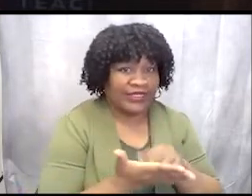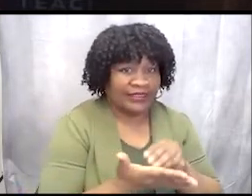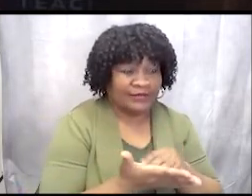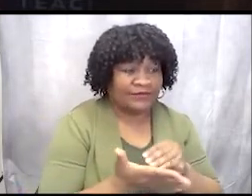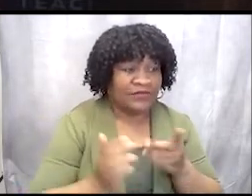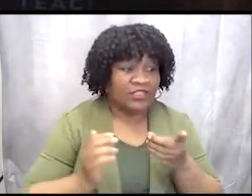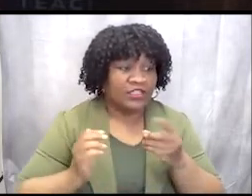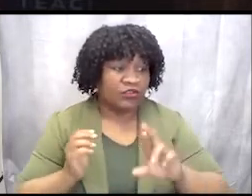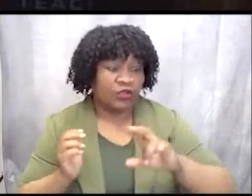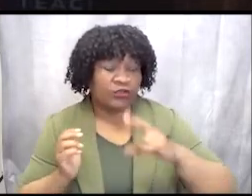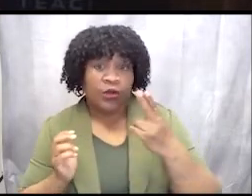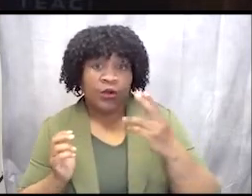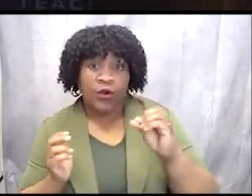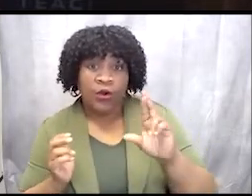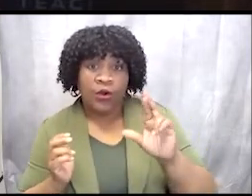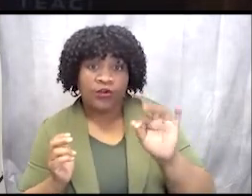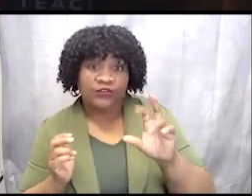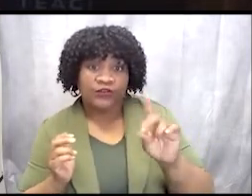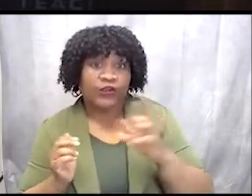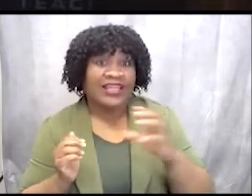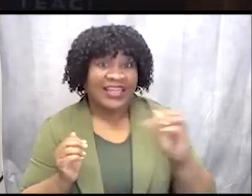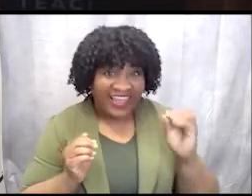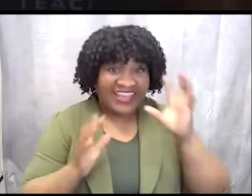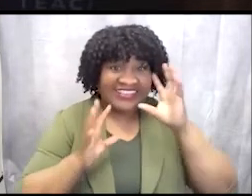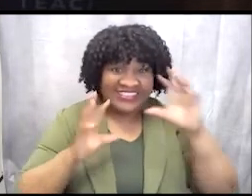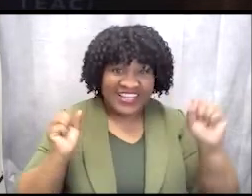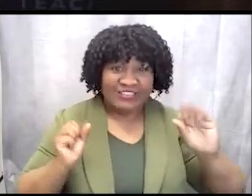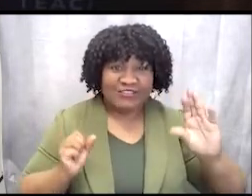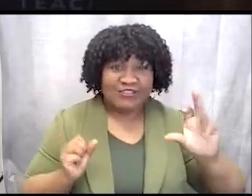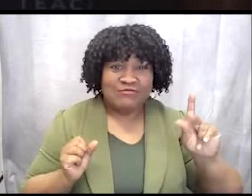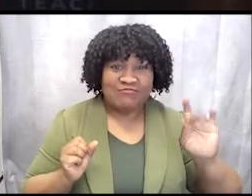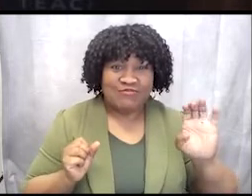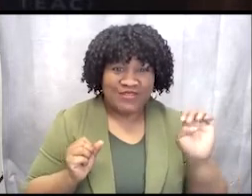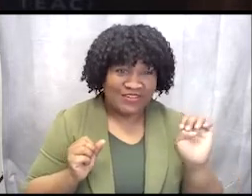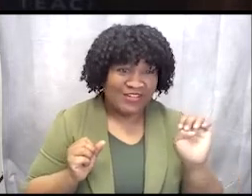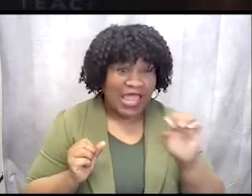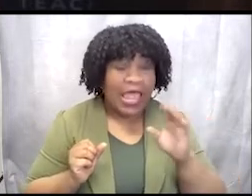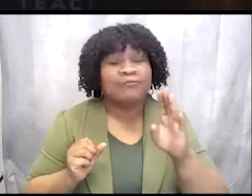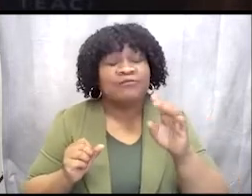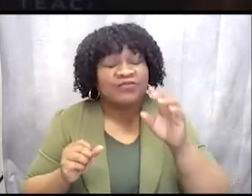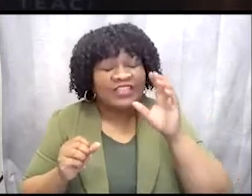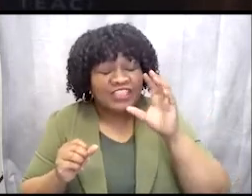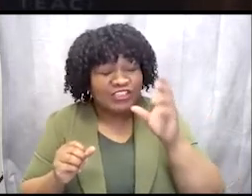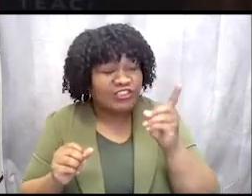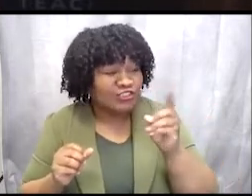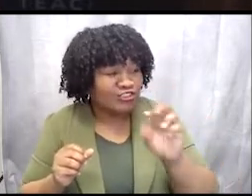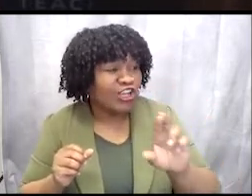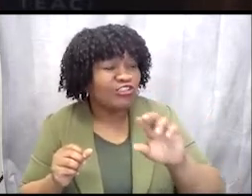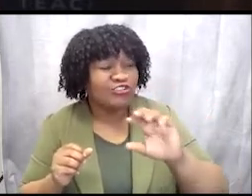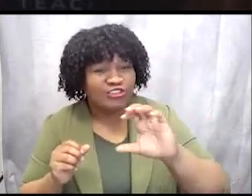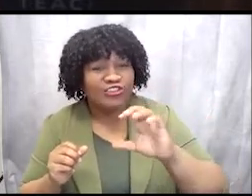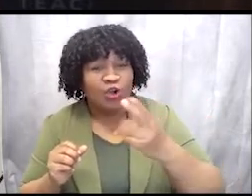Dr. Horsford and BERC are expanding on this work in their role, developing a pre-K through 12